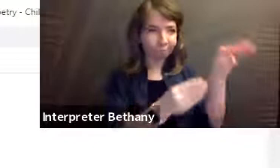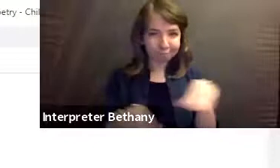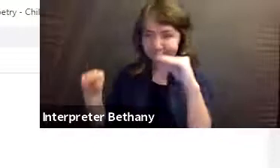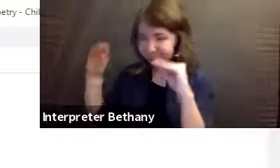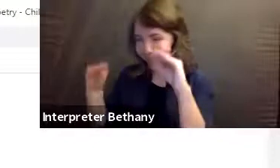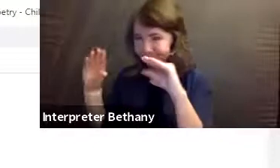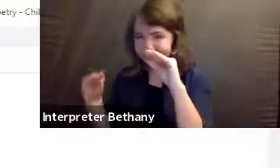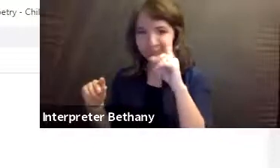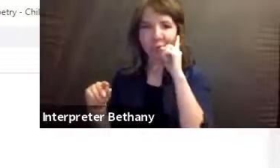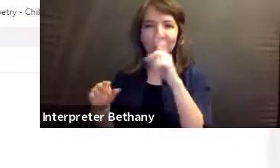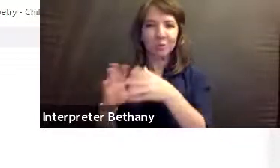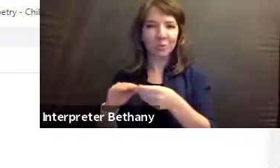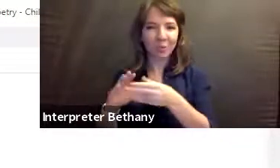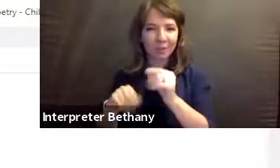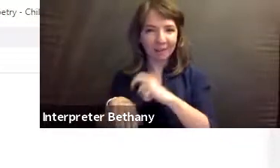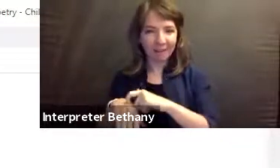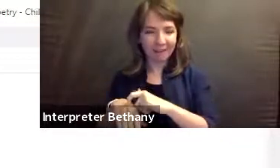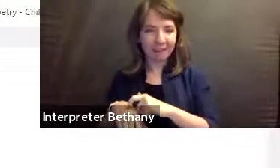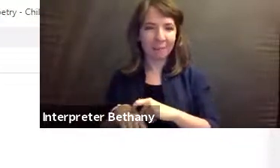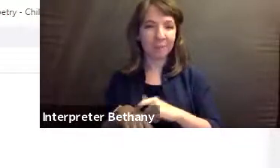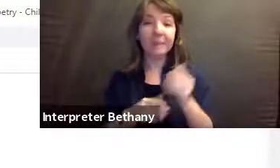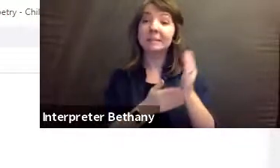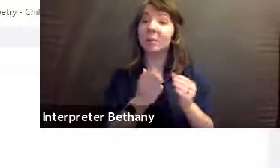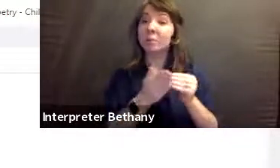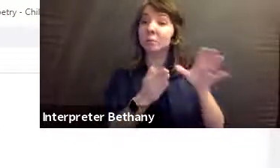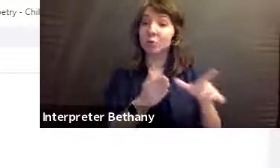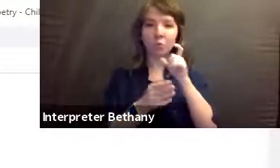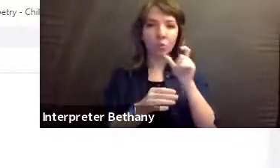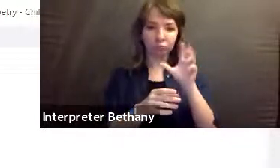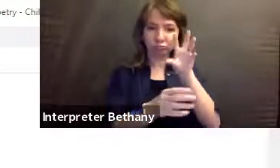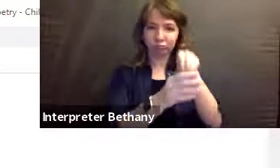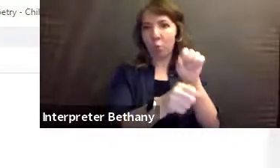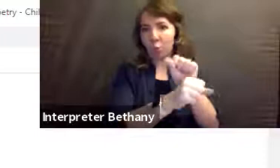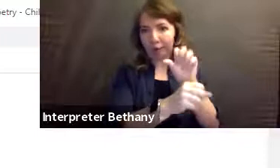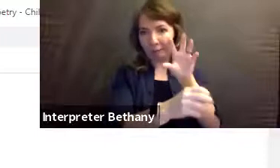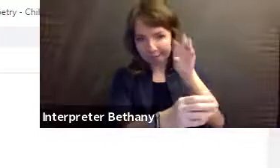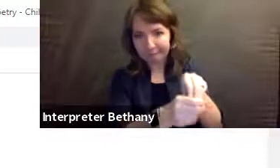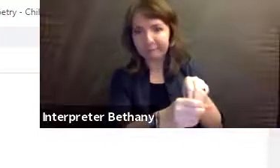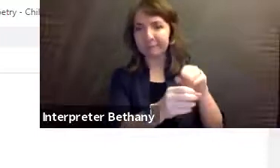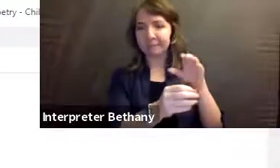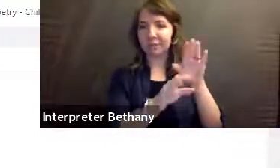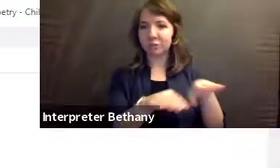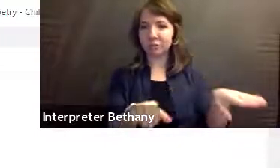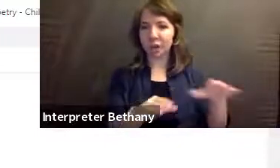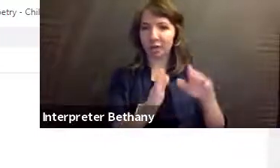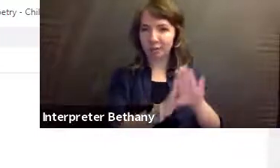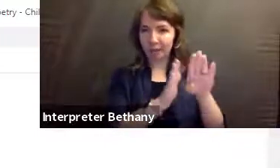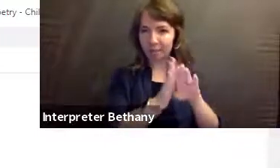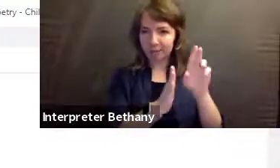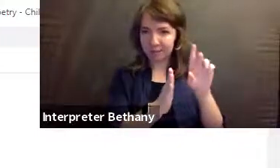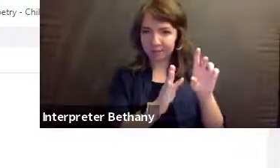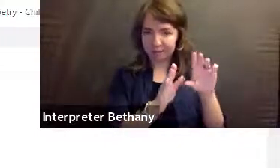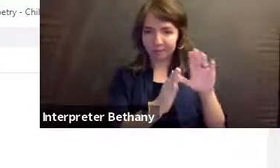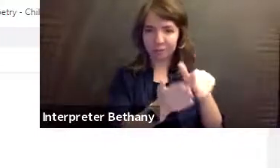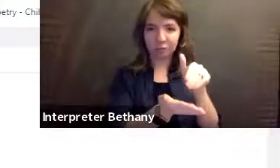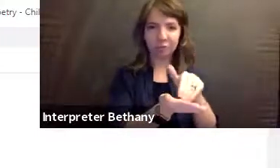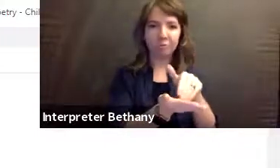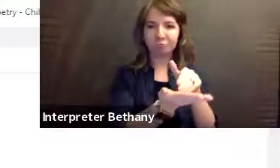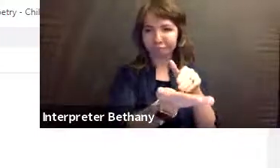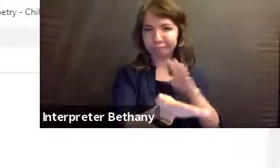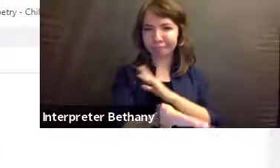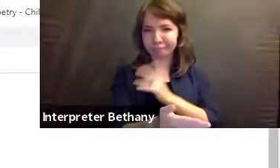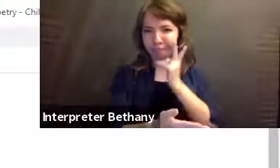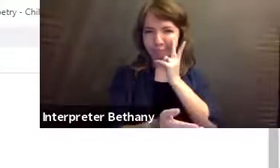Linda Kobashigawa: Students who are who are actually working in the child development center. And so this is just one example. It's very visual based